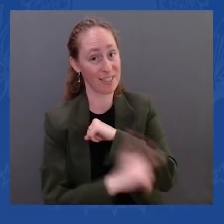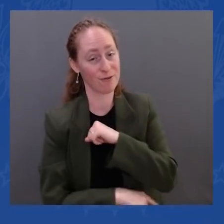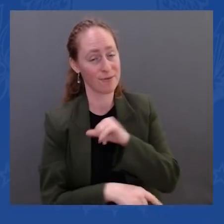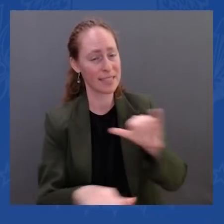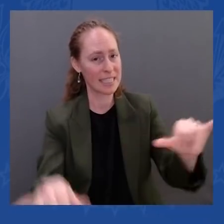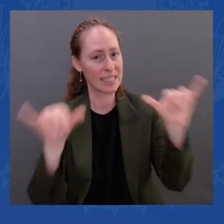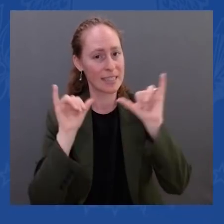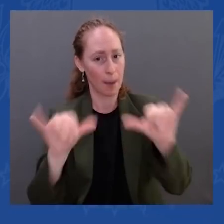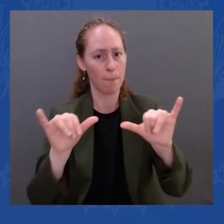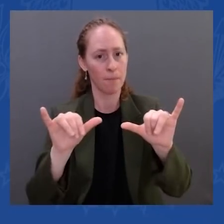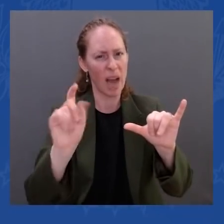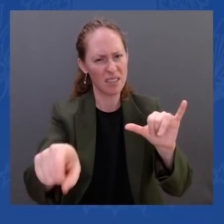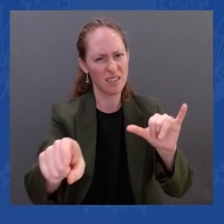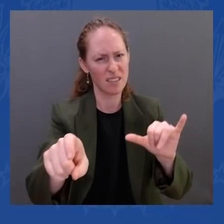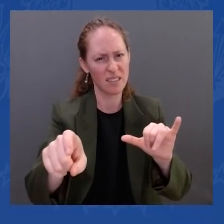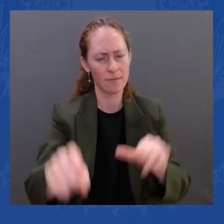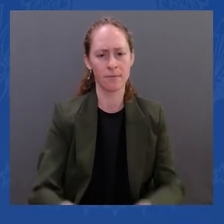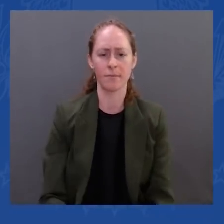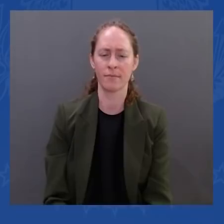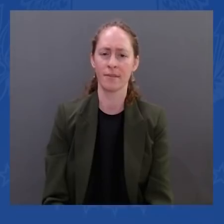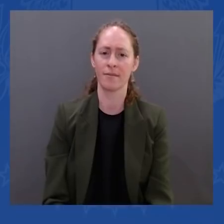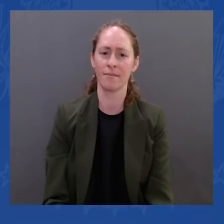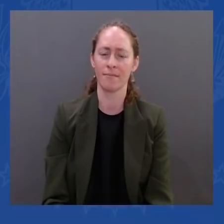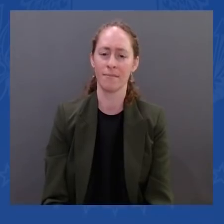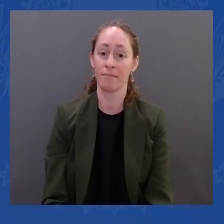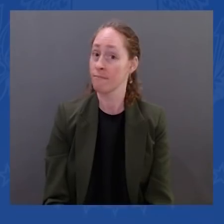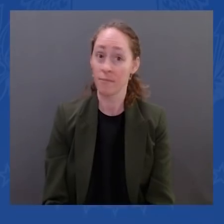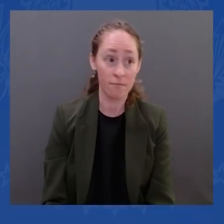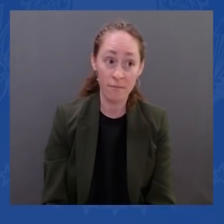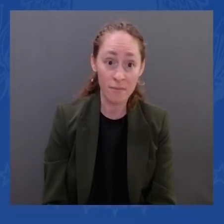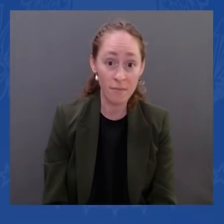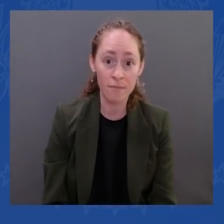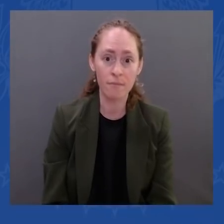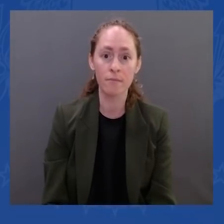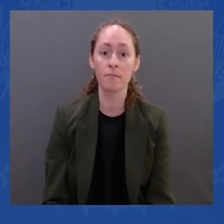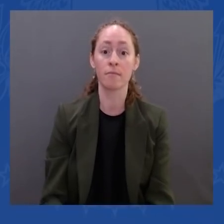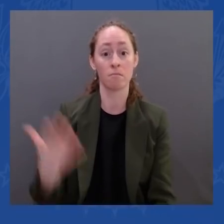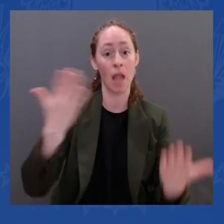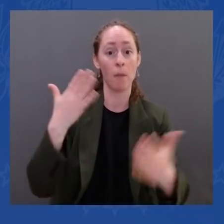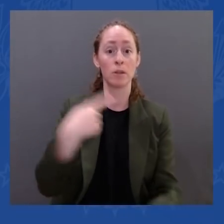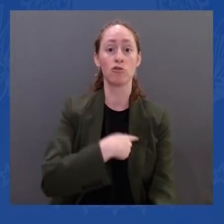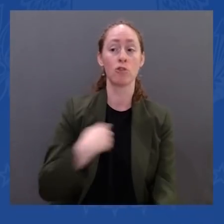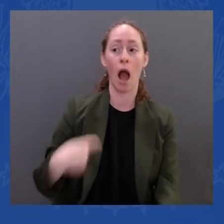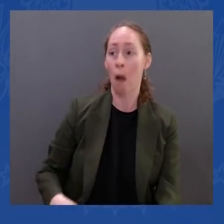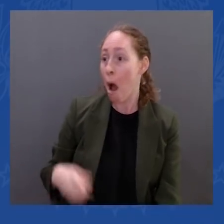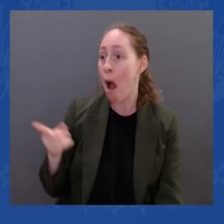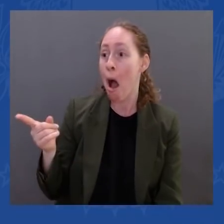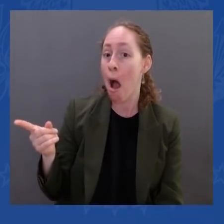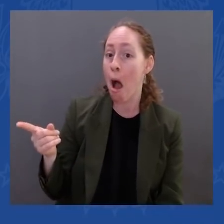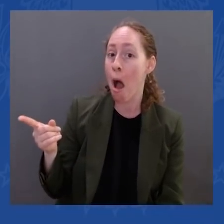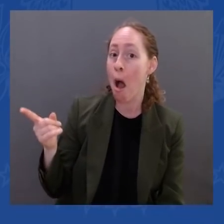attempting to take Taiwan by force? They're already flirting with danger right now by flying so close